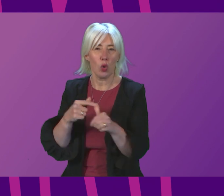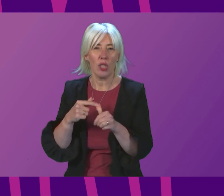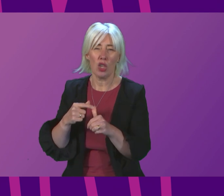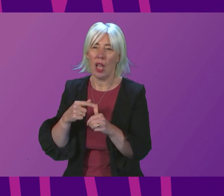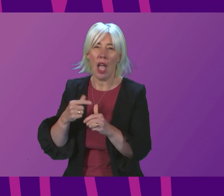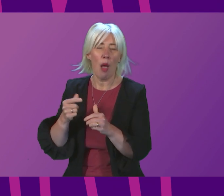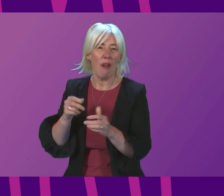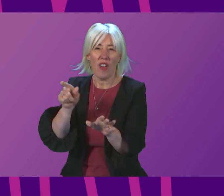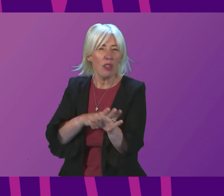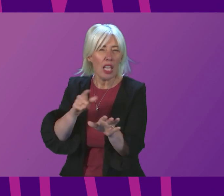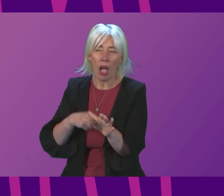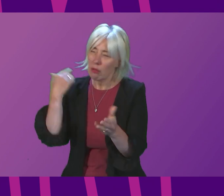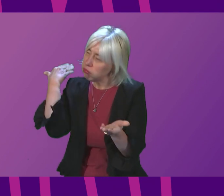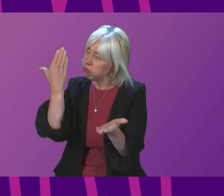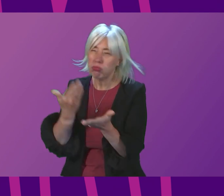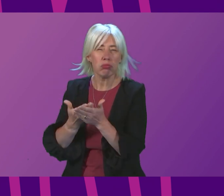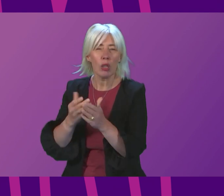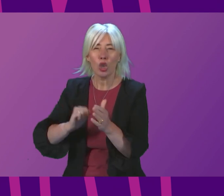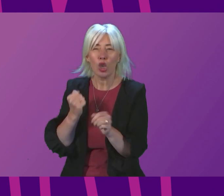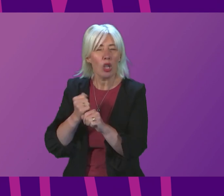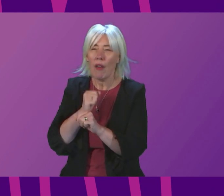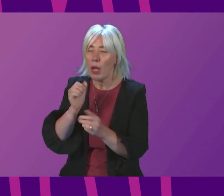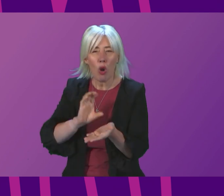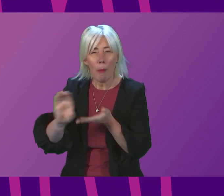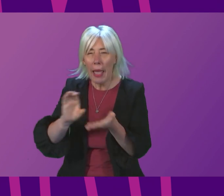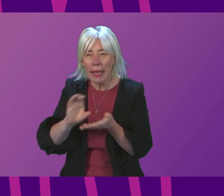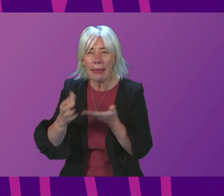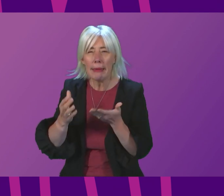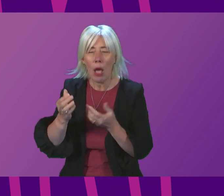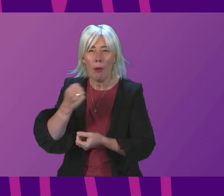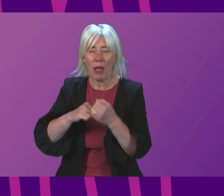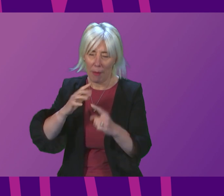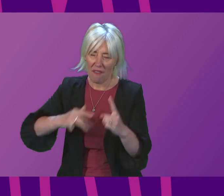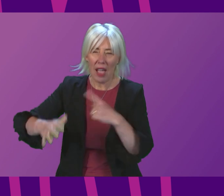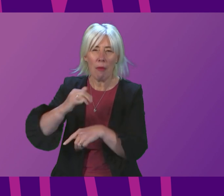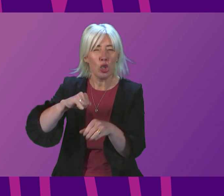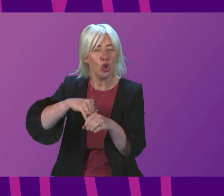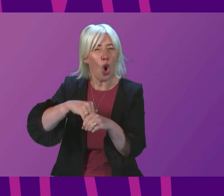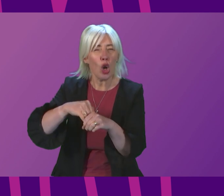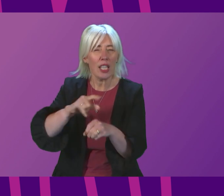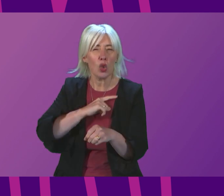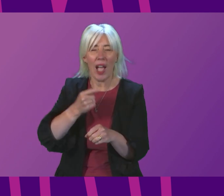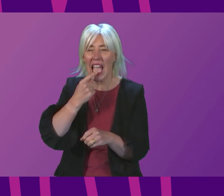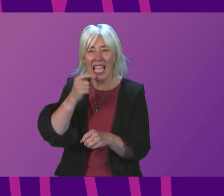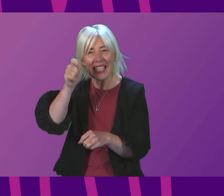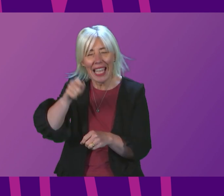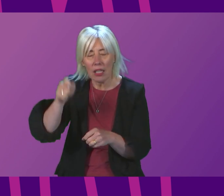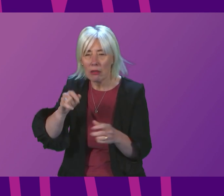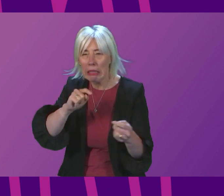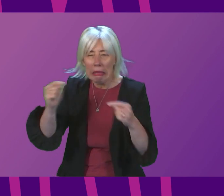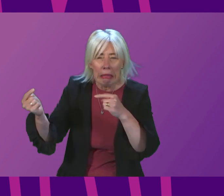Government has created a toxic environment as dentists battle rising costs and inadequate